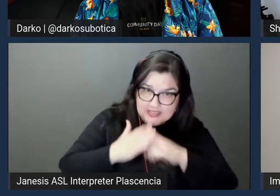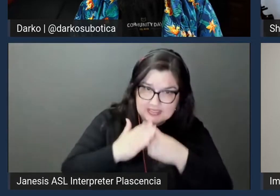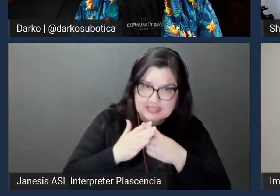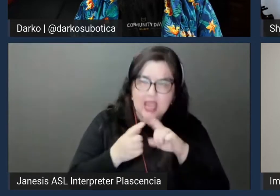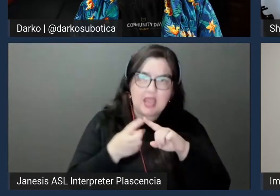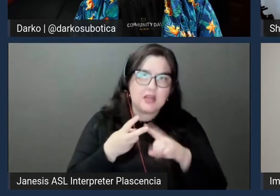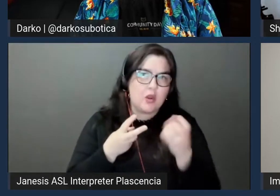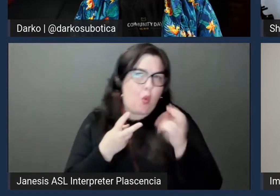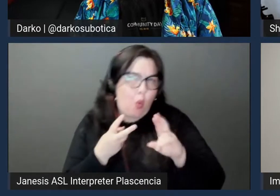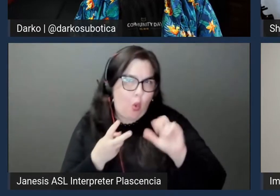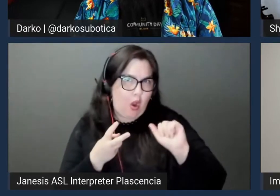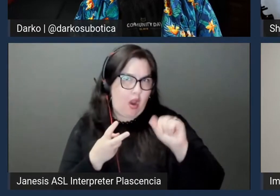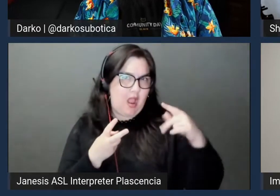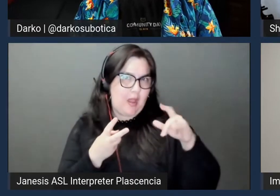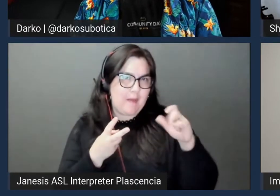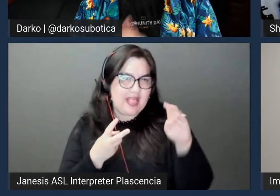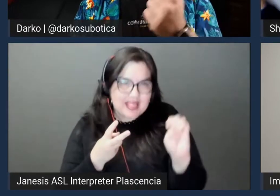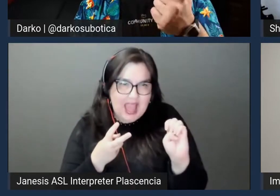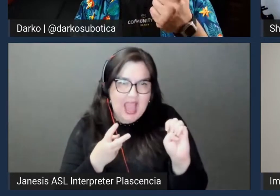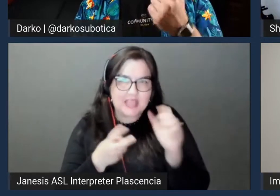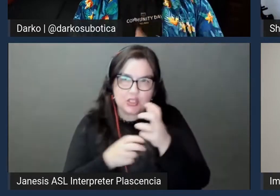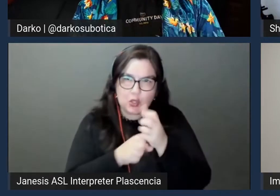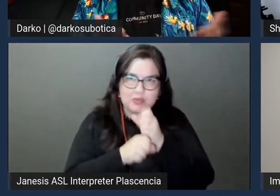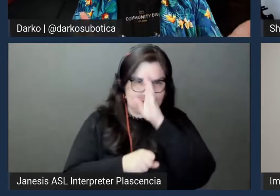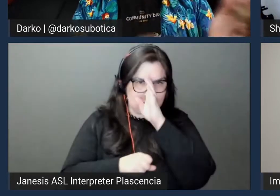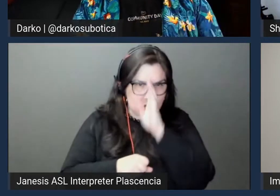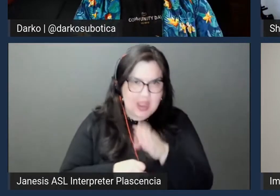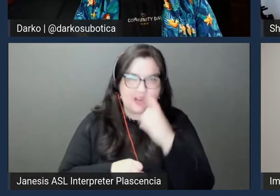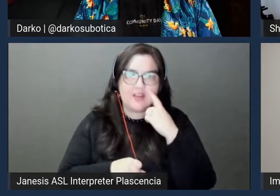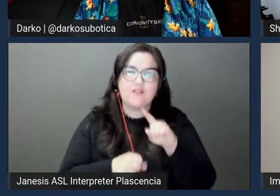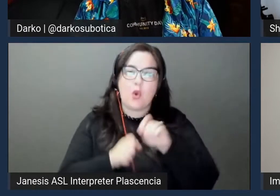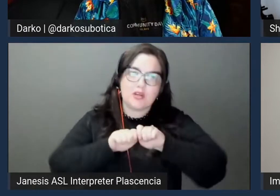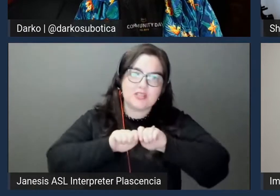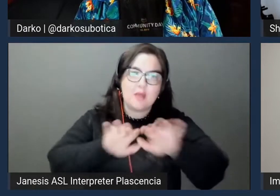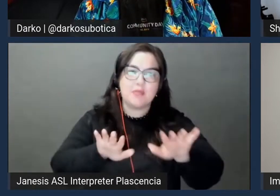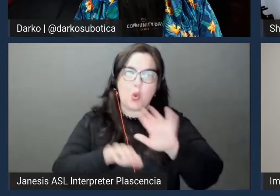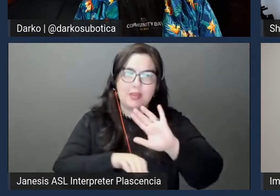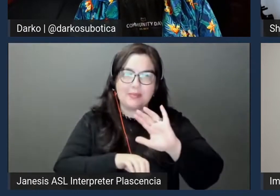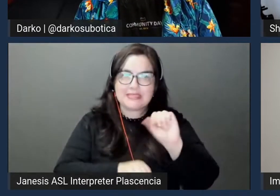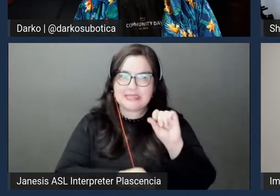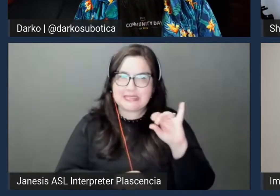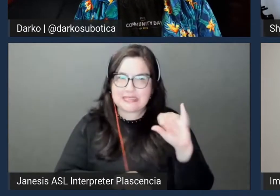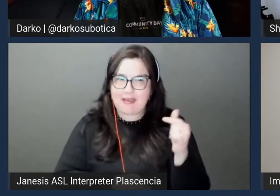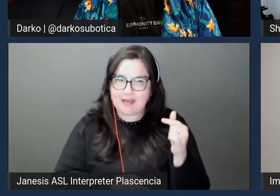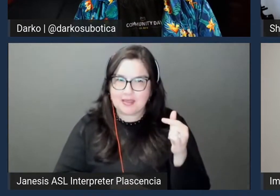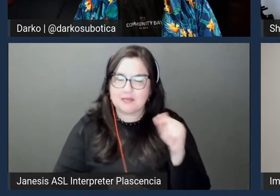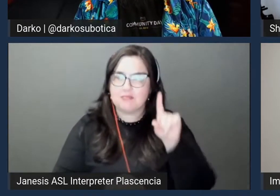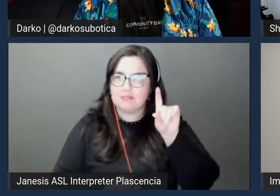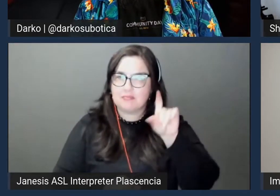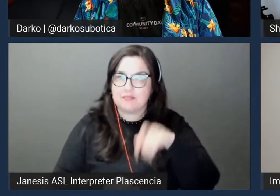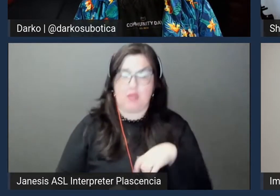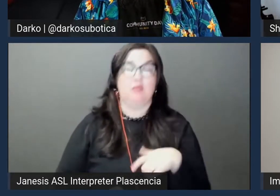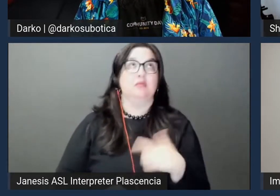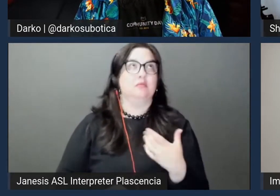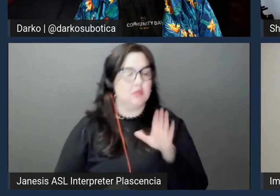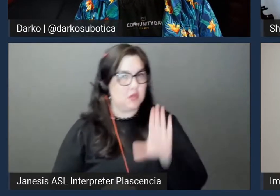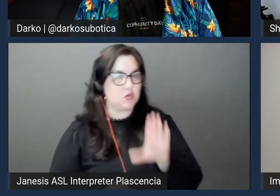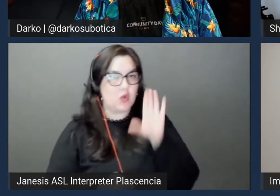get in like a department setting? Excellent question. Yeah, that's a great question, Shashank, and I'm so glad asked that.